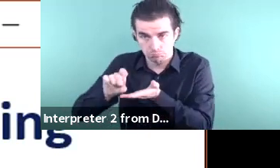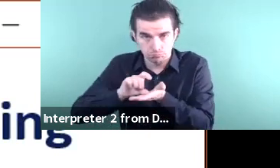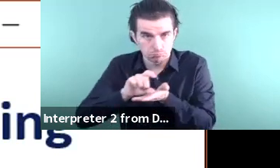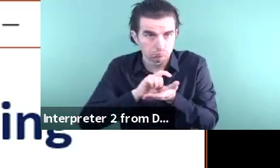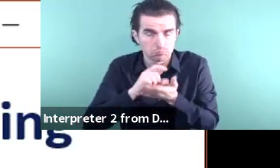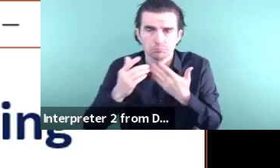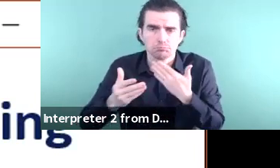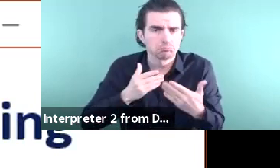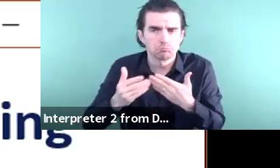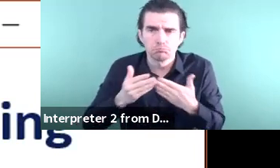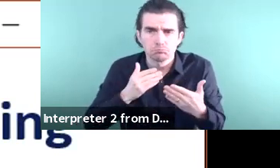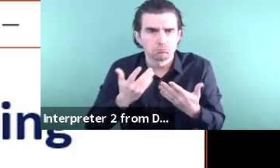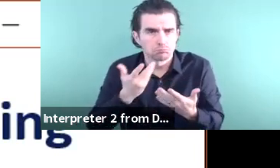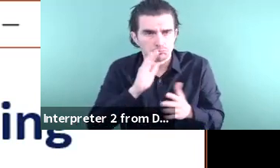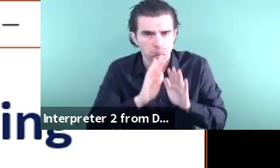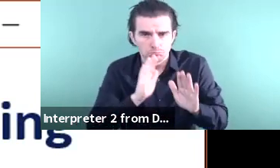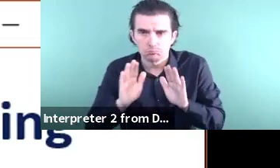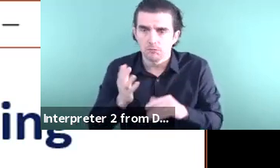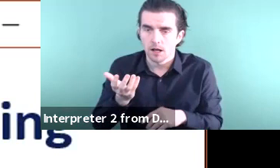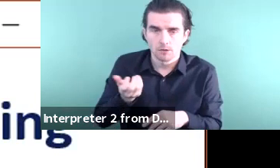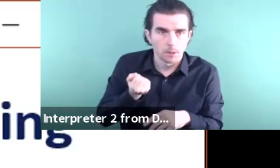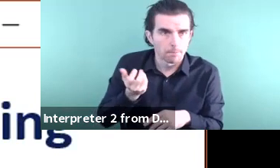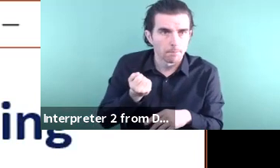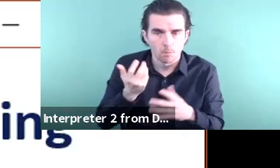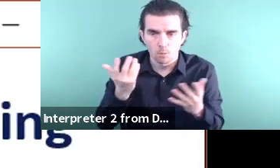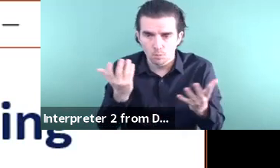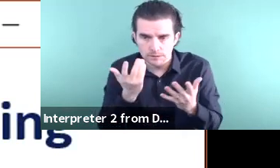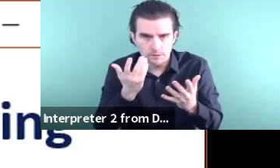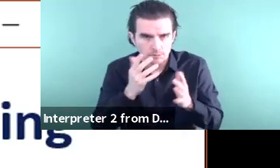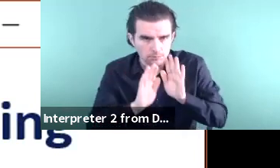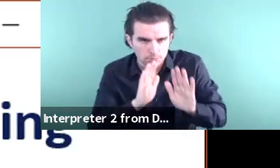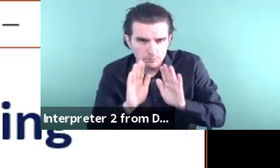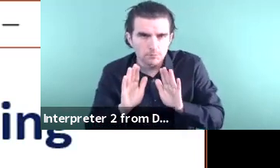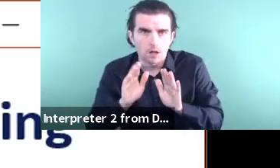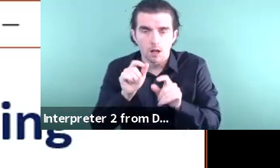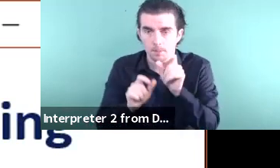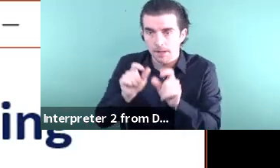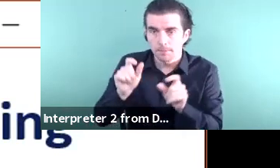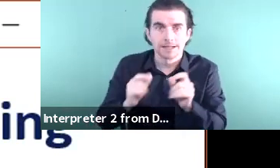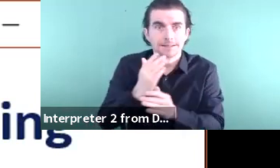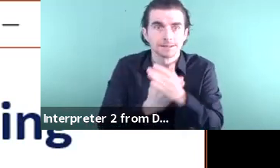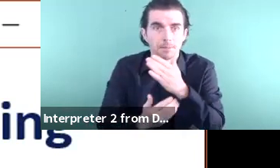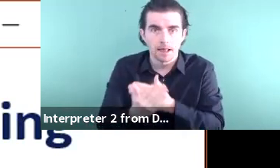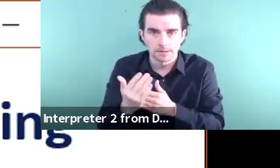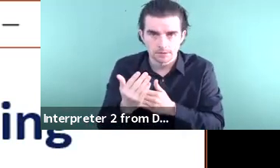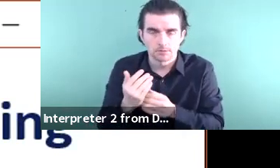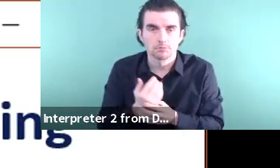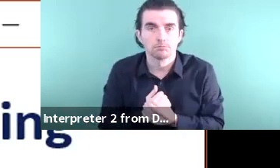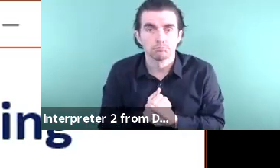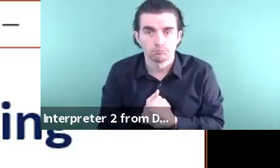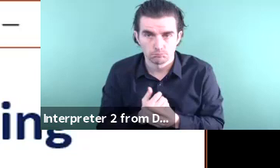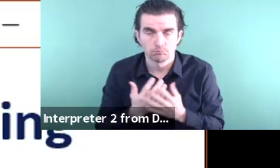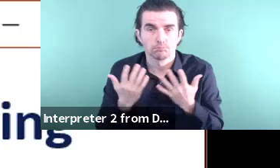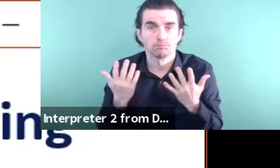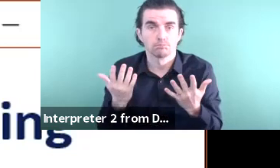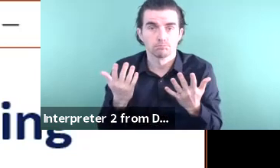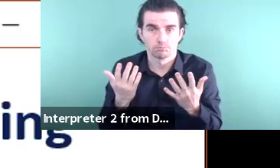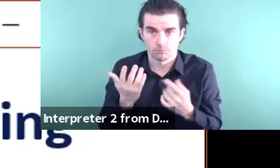living standard and participation and inclusion and this relationship though is different for